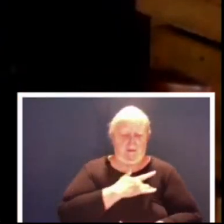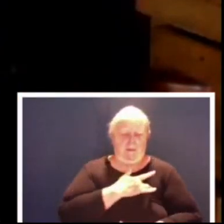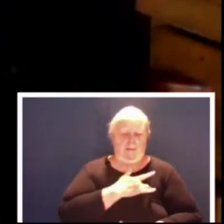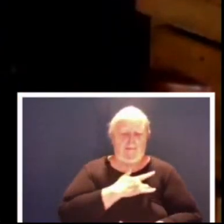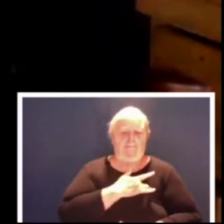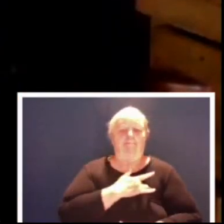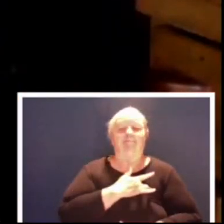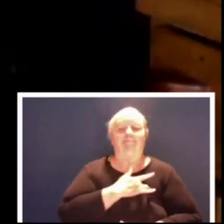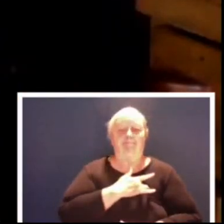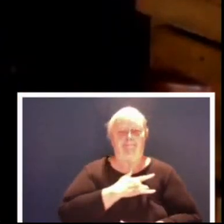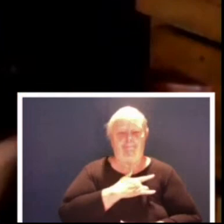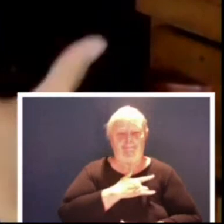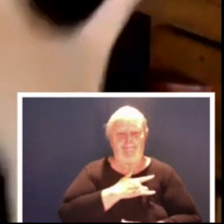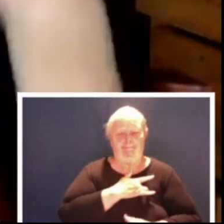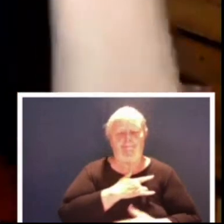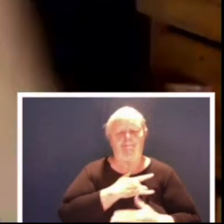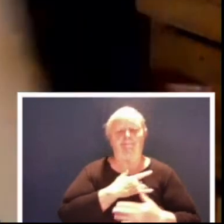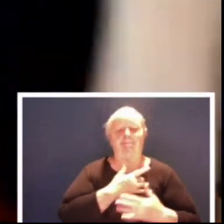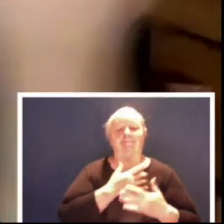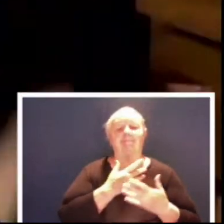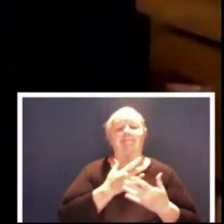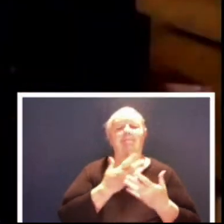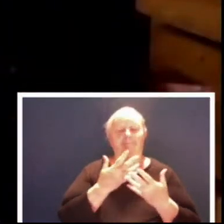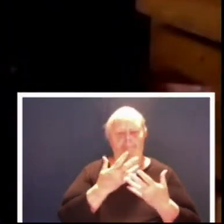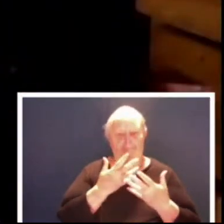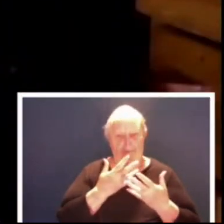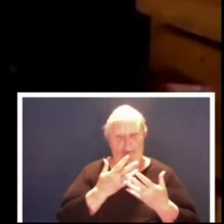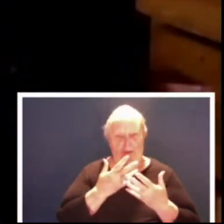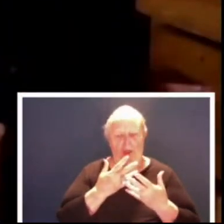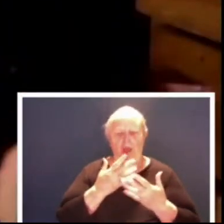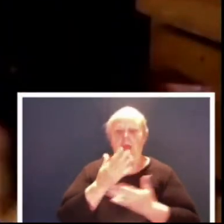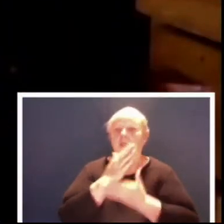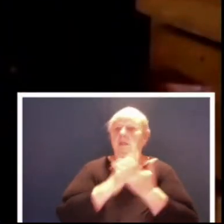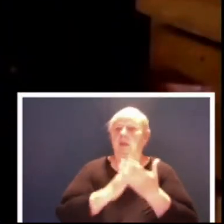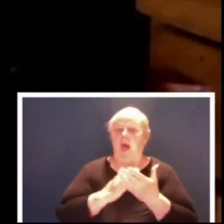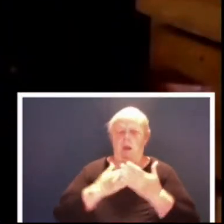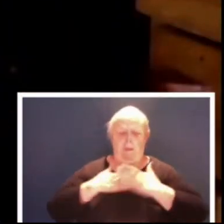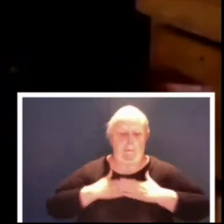but a lot of it, it's just, you know your body triggering different hormones